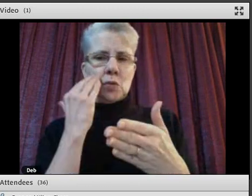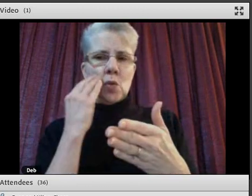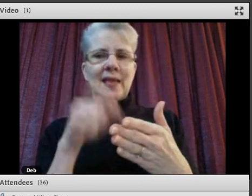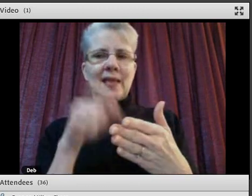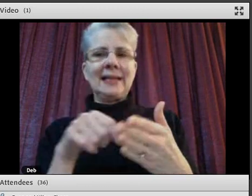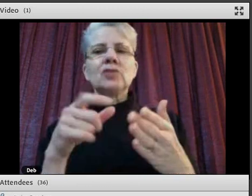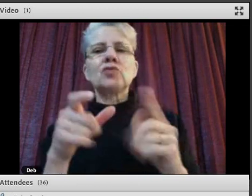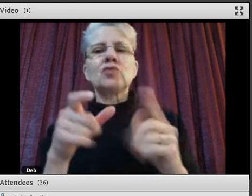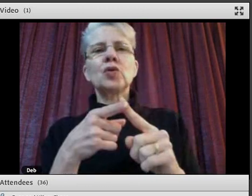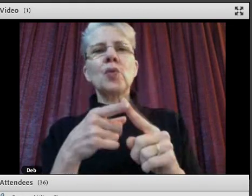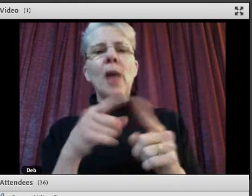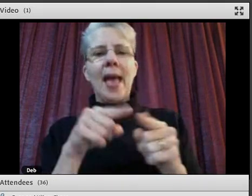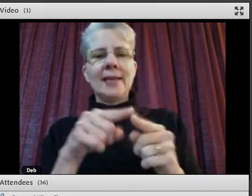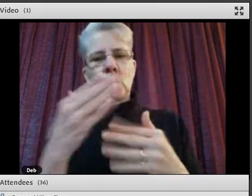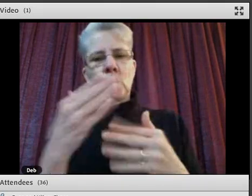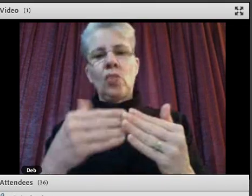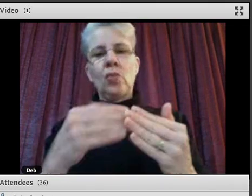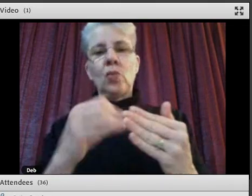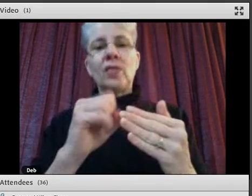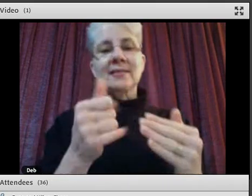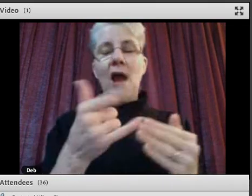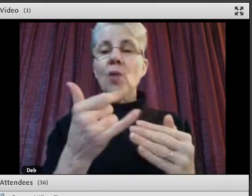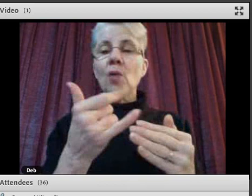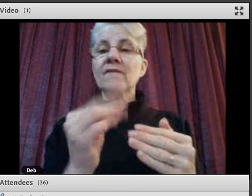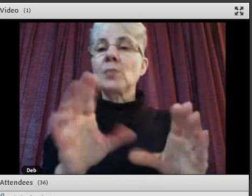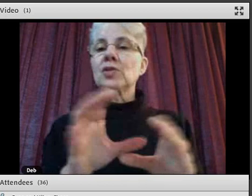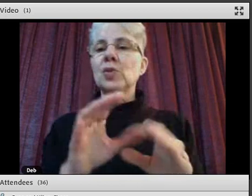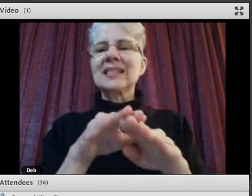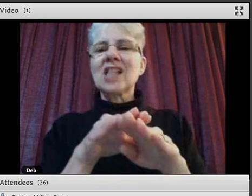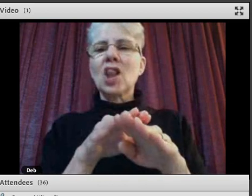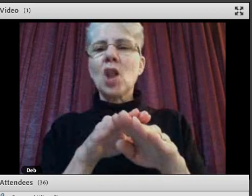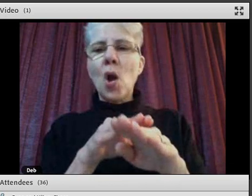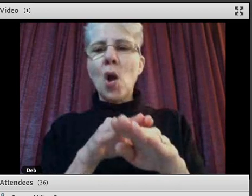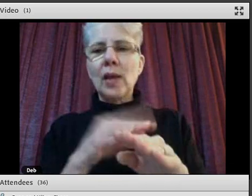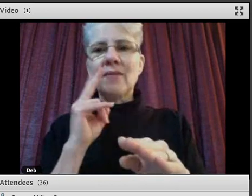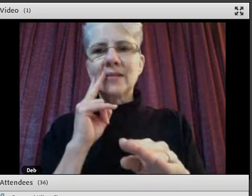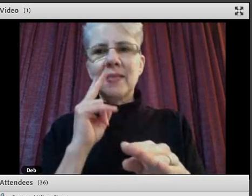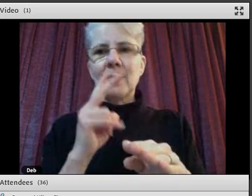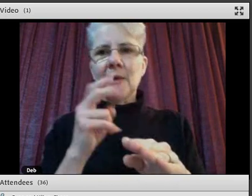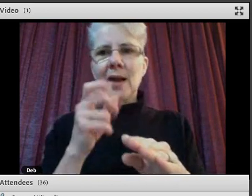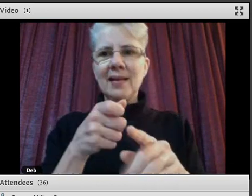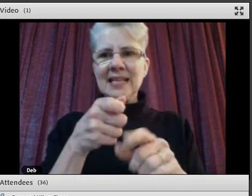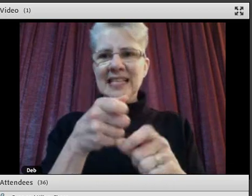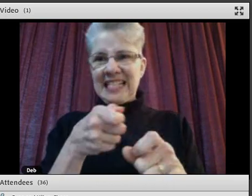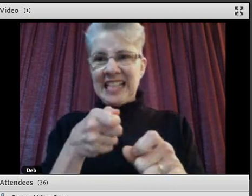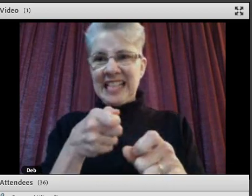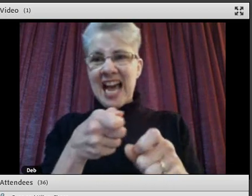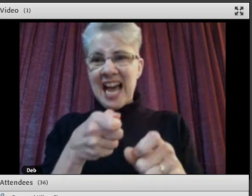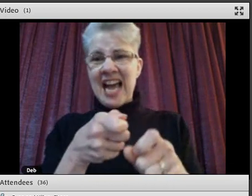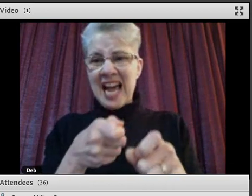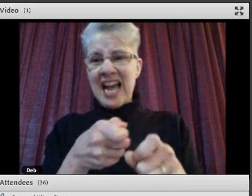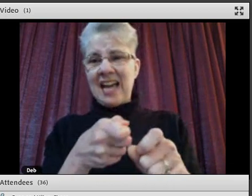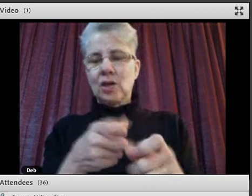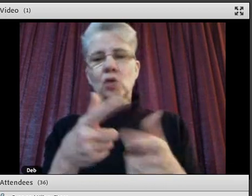that as they move through the Styrofoam, to do it slowly because I've seen them kind of tug, trying to go too fast.